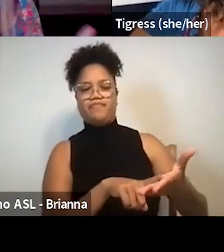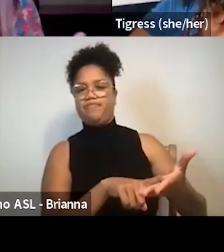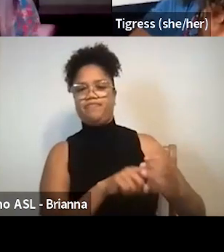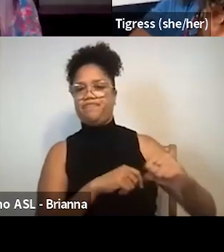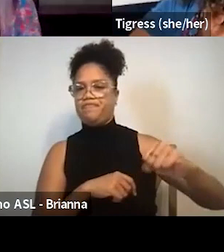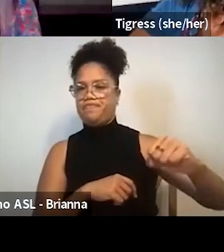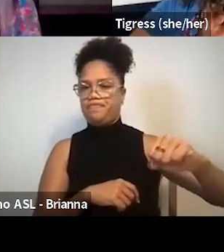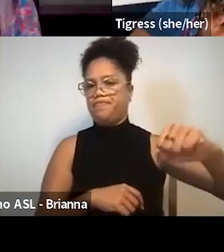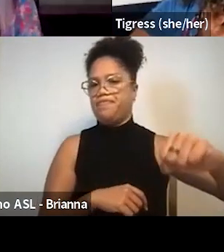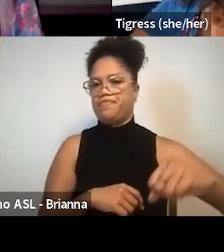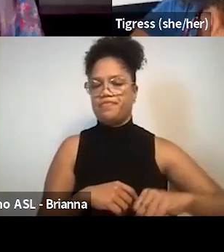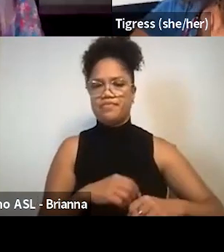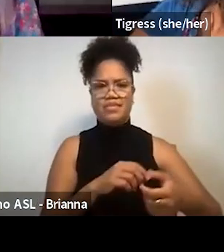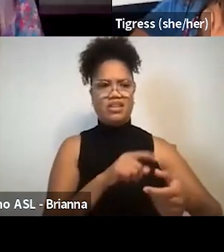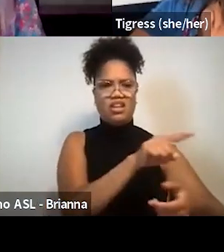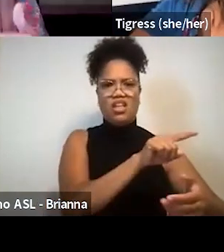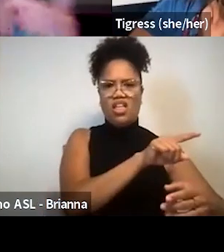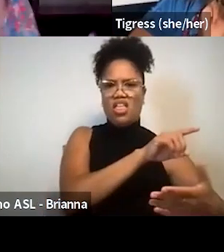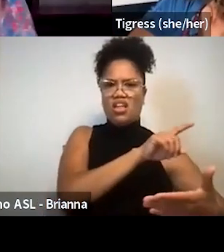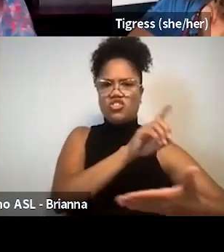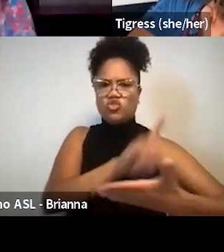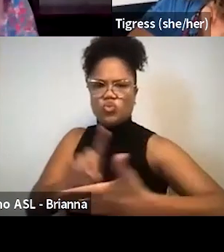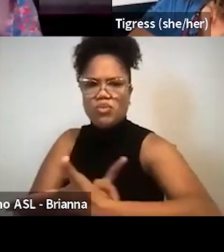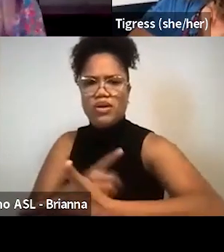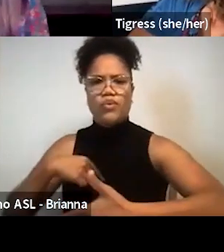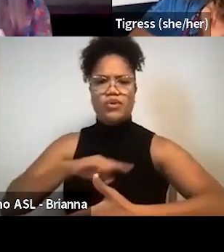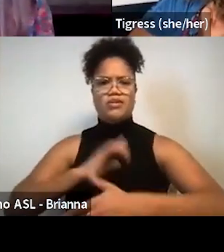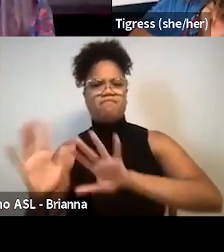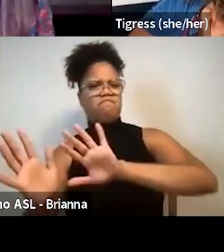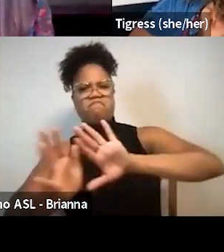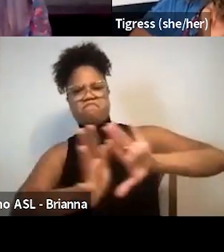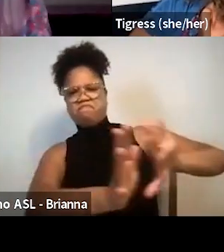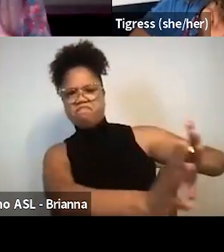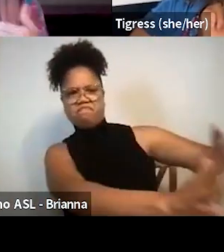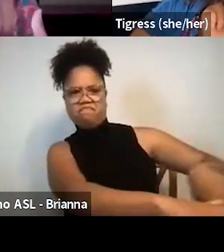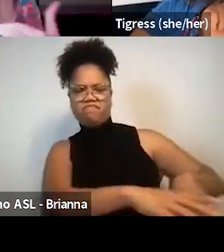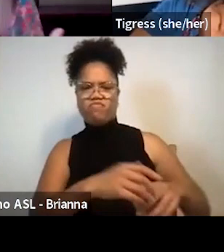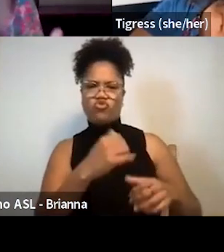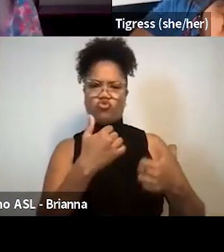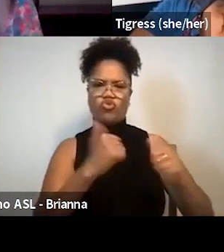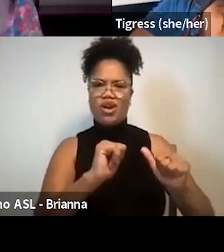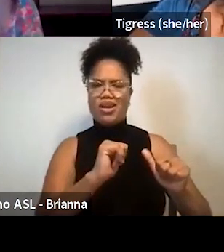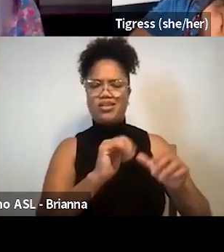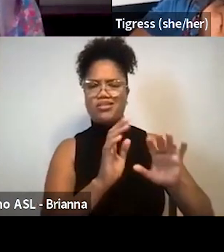and find ways to both try and dismantle them as well as give people tools to become a little bit more resilient,